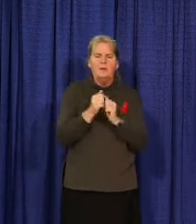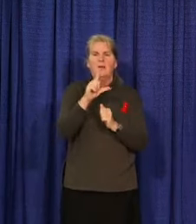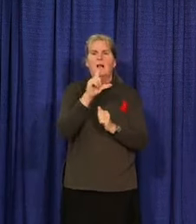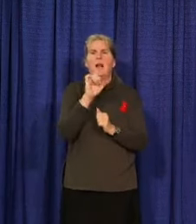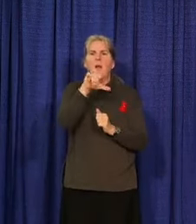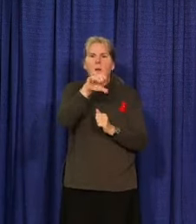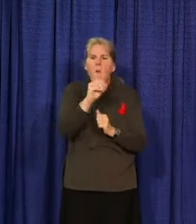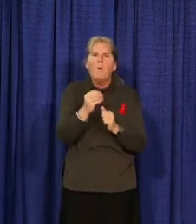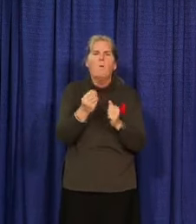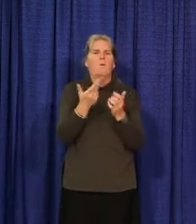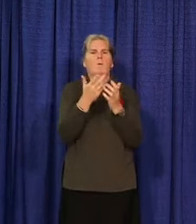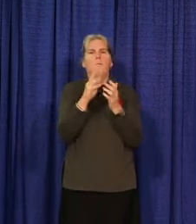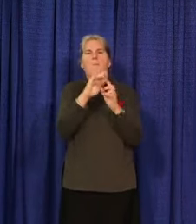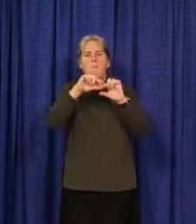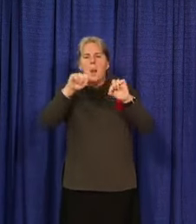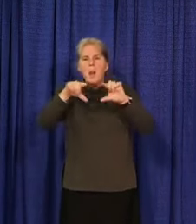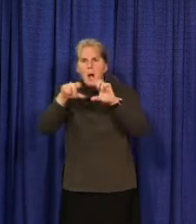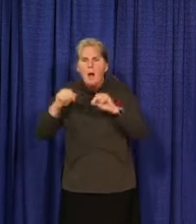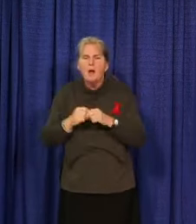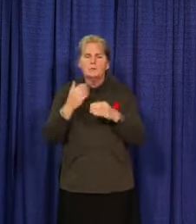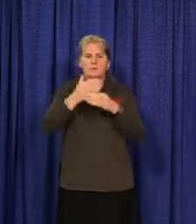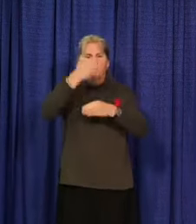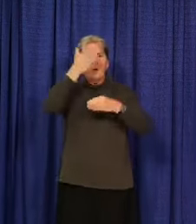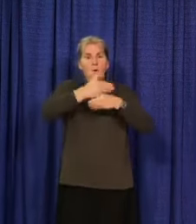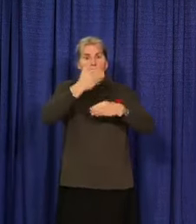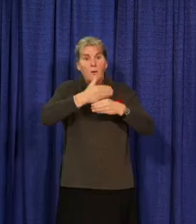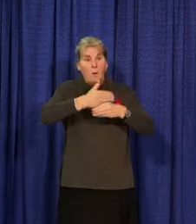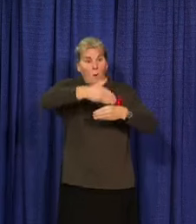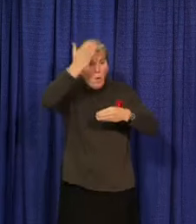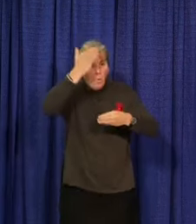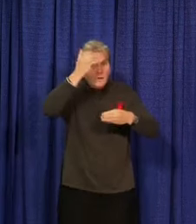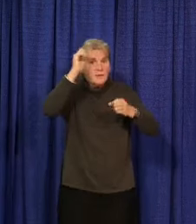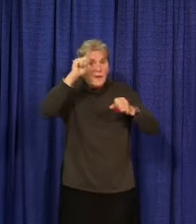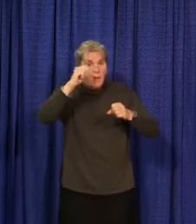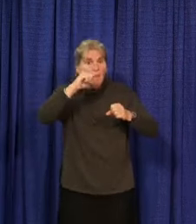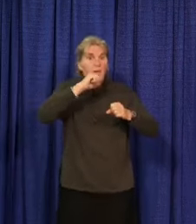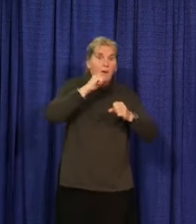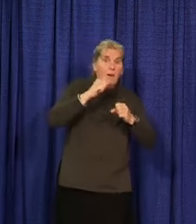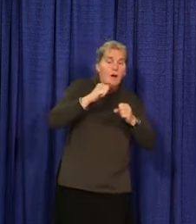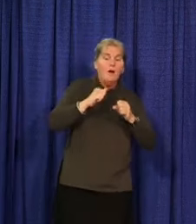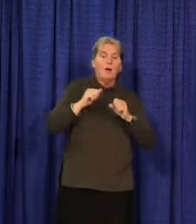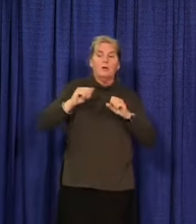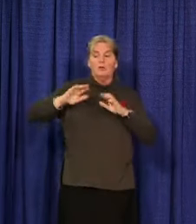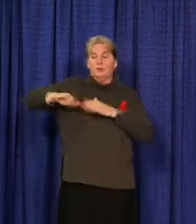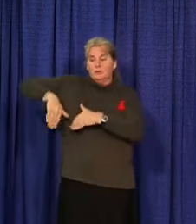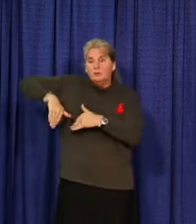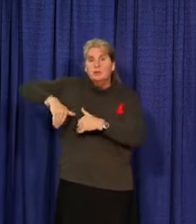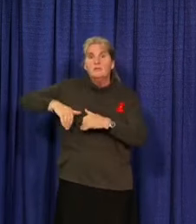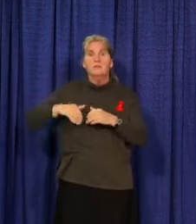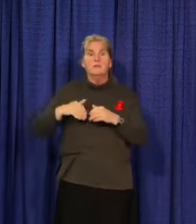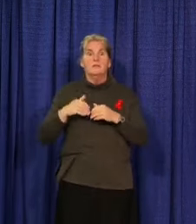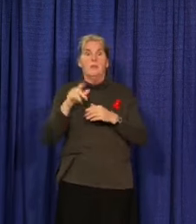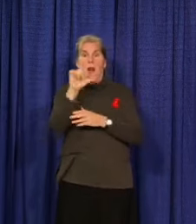to play with blocks, to whether windows and classrooms should be open, from use of gymnasiums and